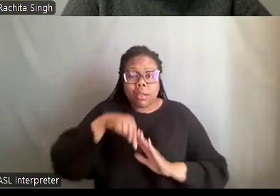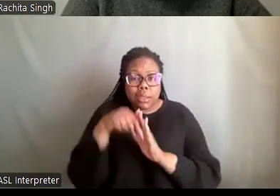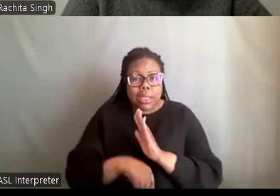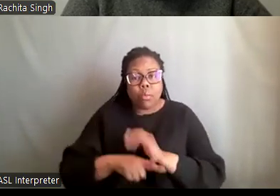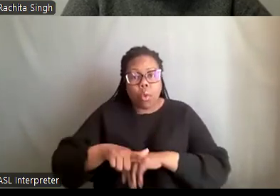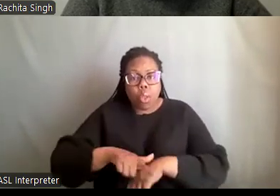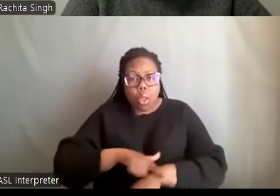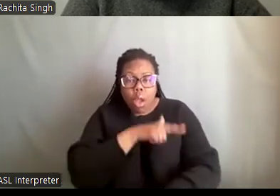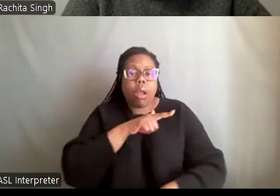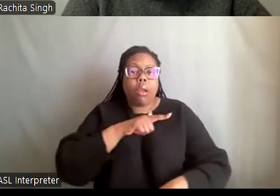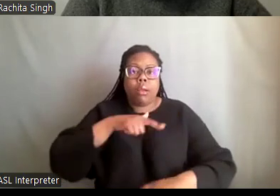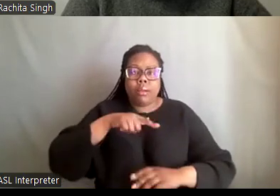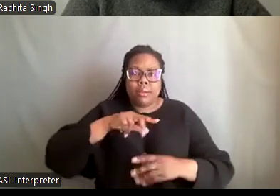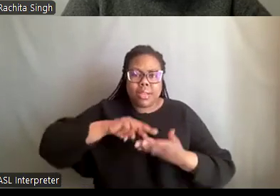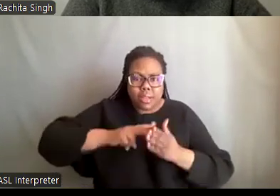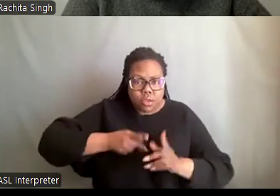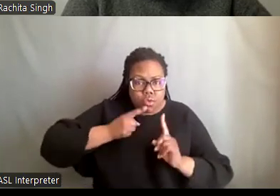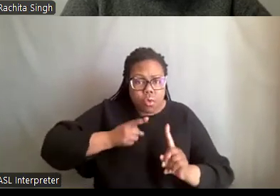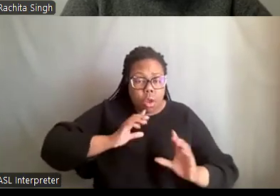that actually sitting down and having really deep, long,